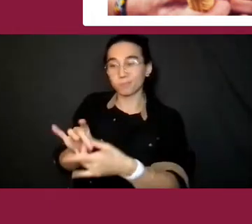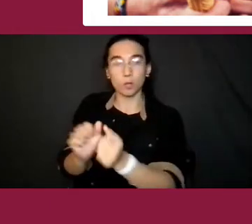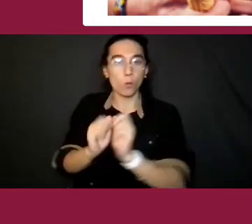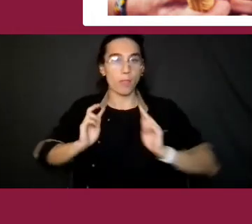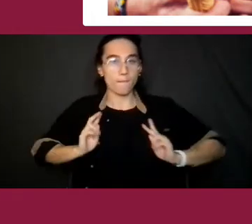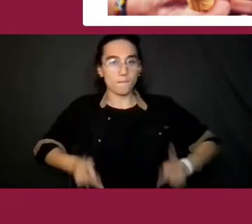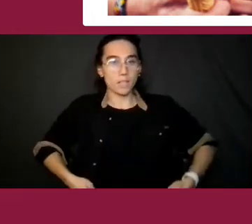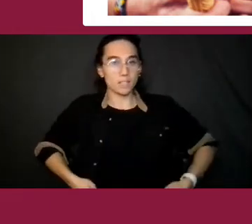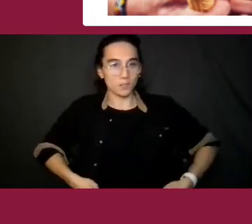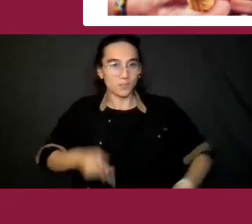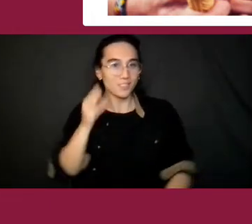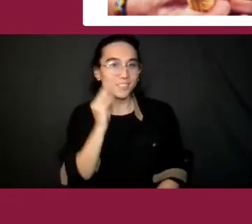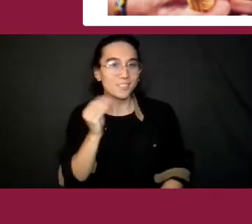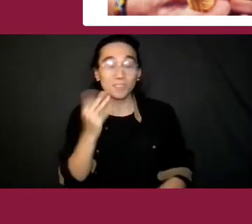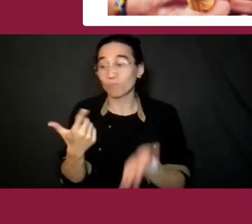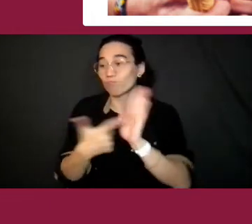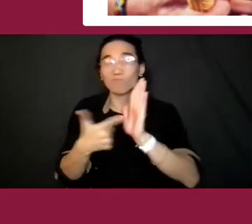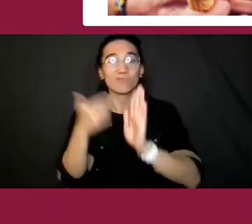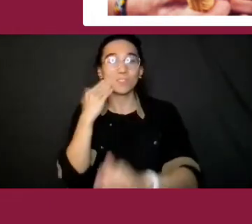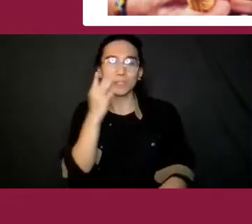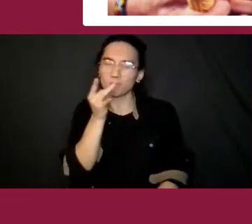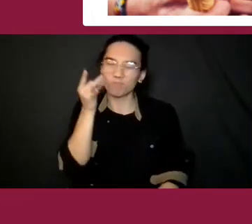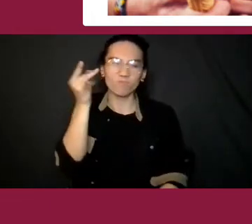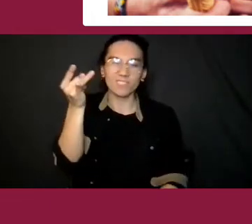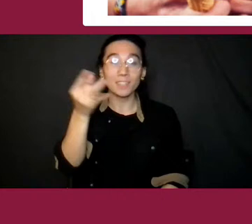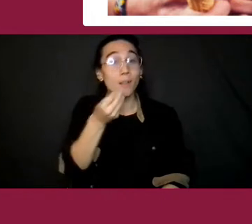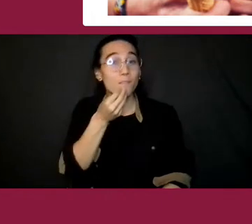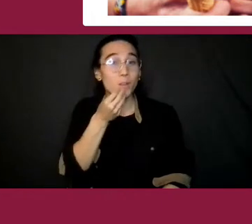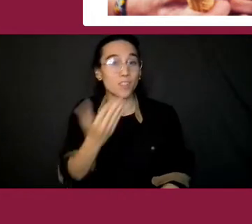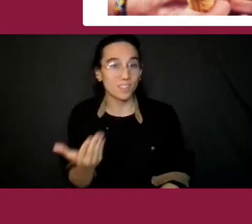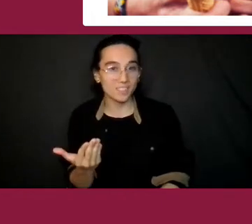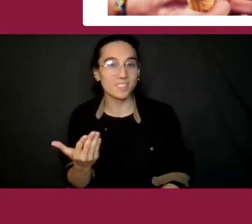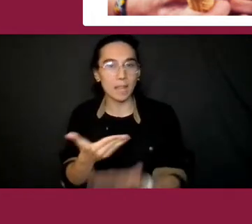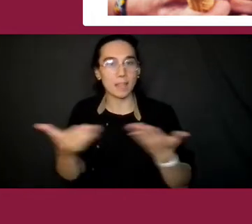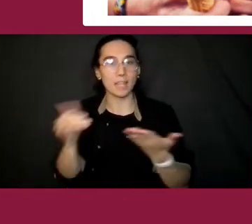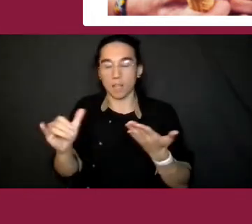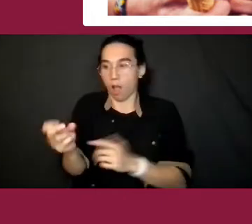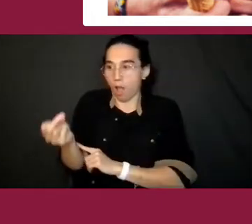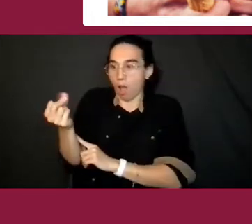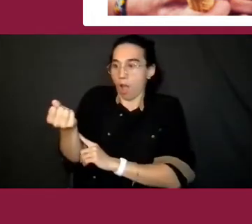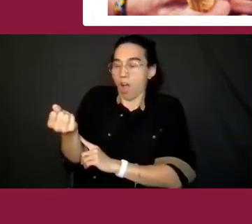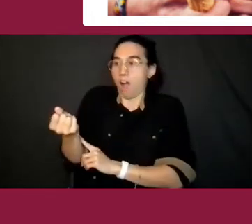delicious food or immediate gratifications, like buying something new.